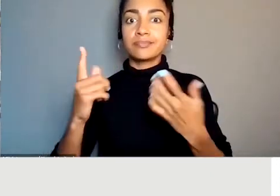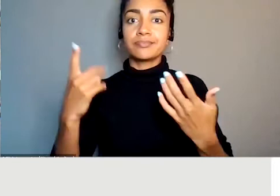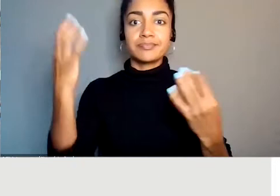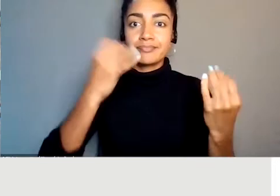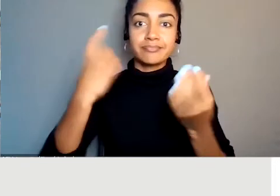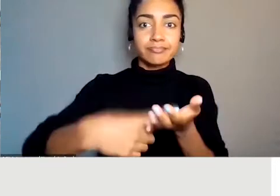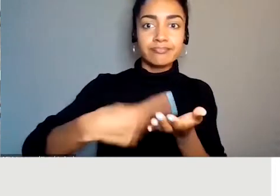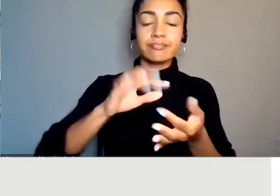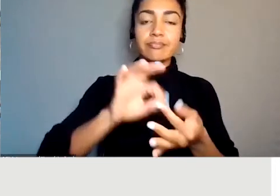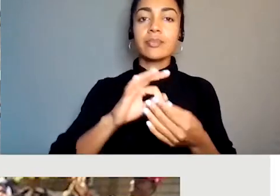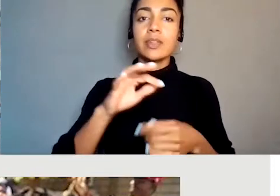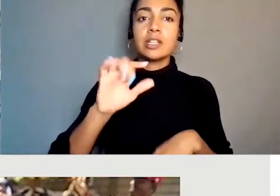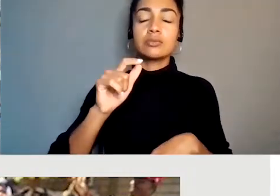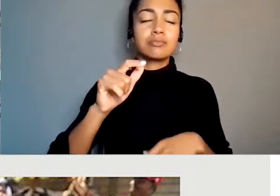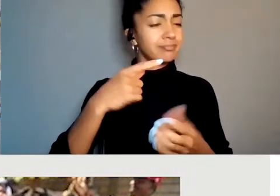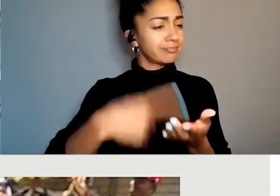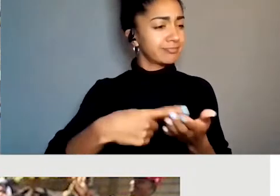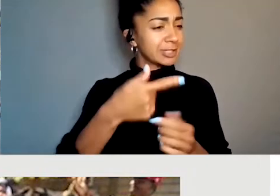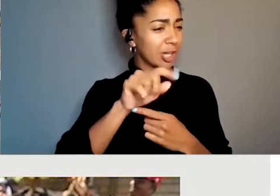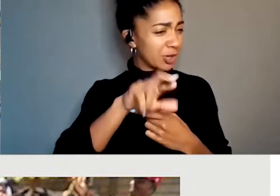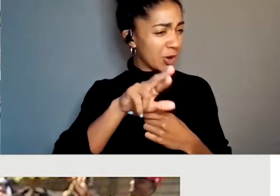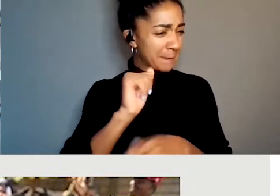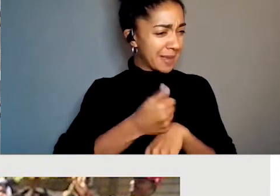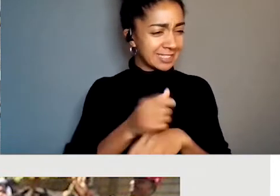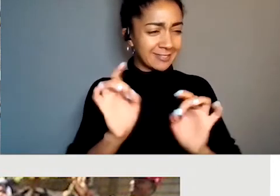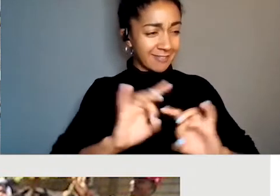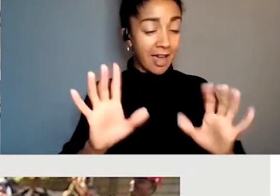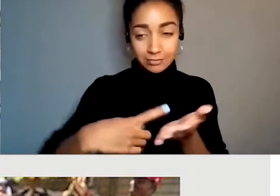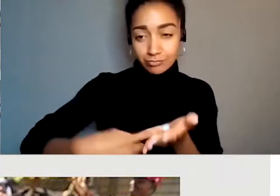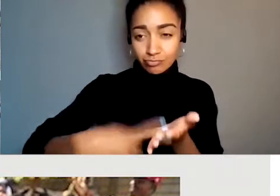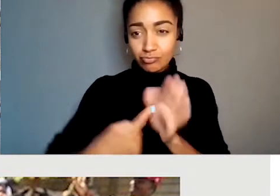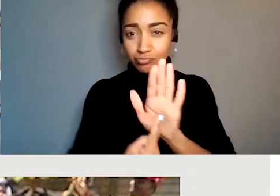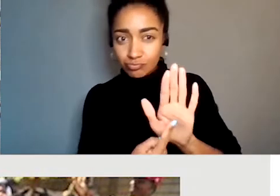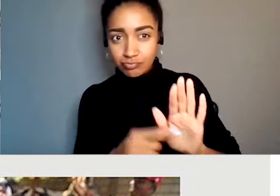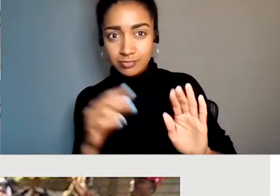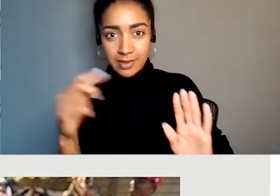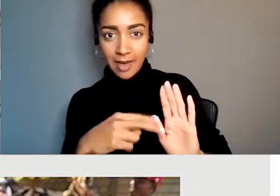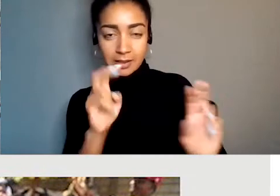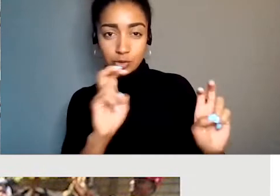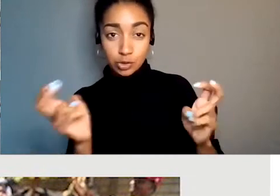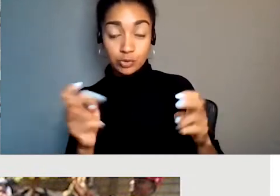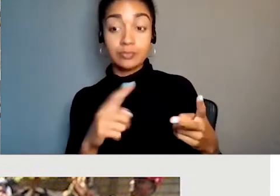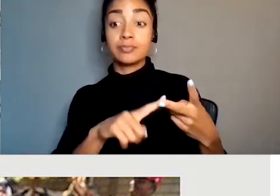Next slide, please. Now, I'd like to talk a little bit about Haiti USAID's, WASH-in-Schools